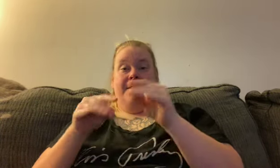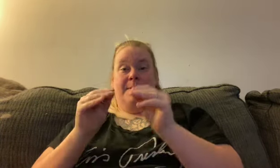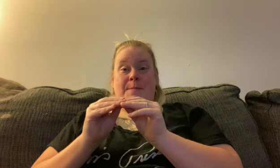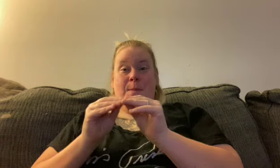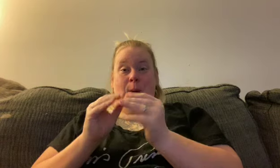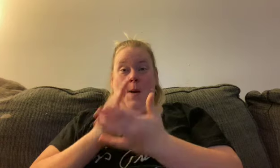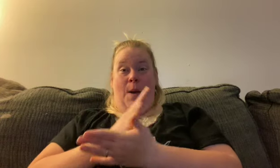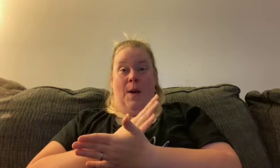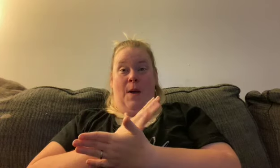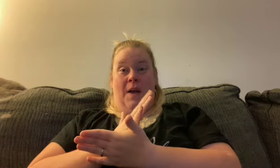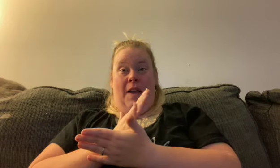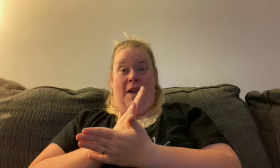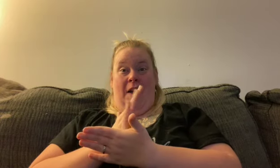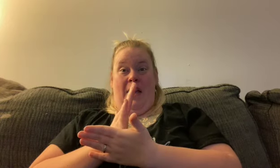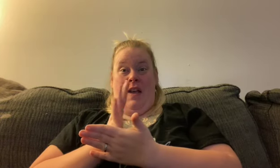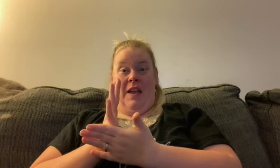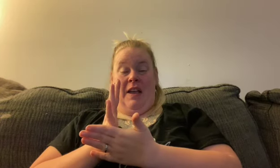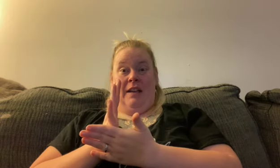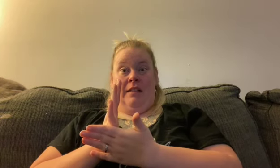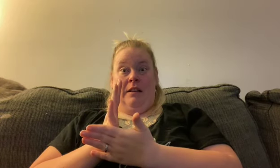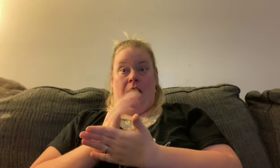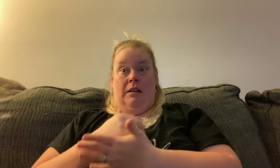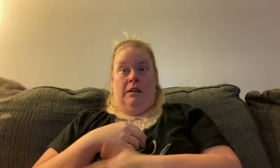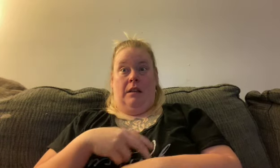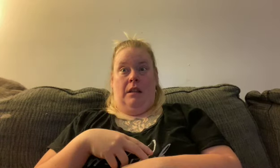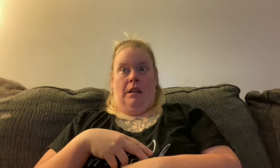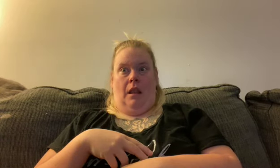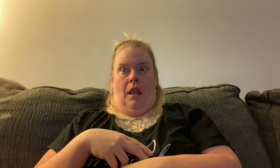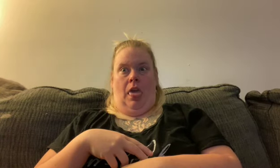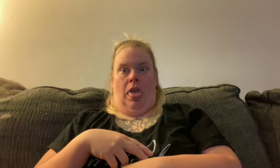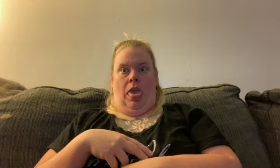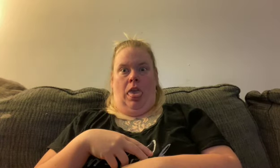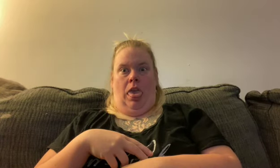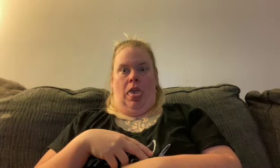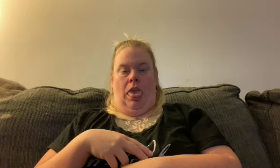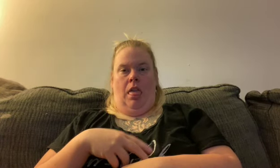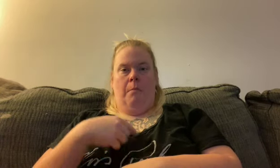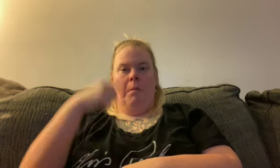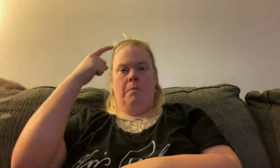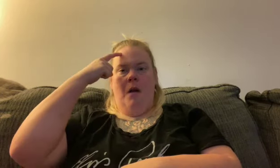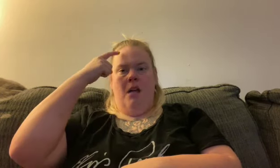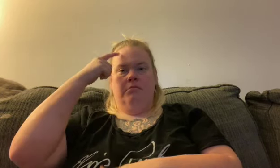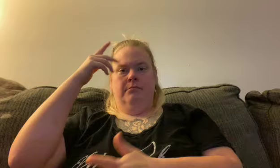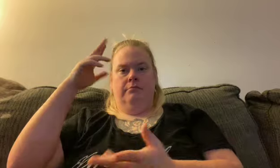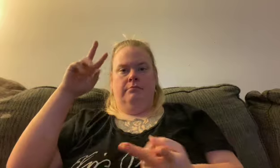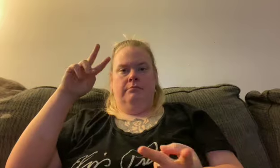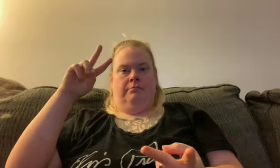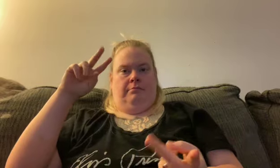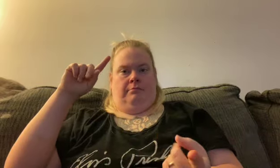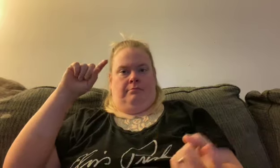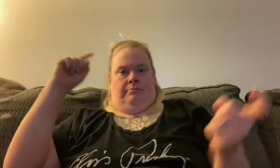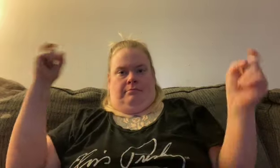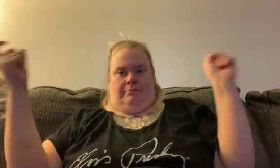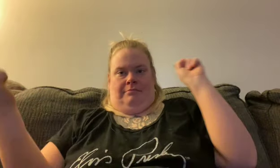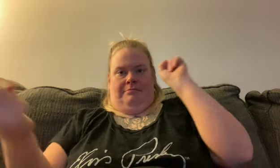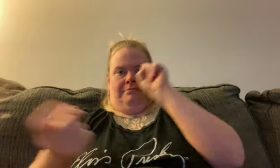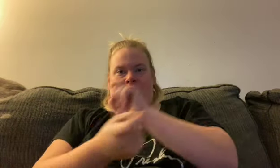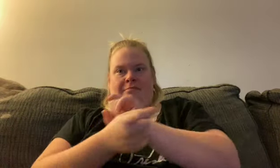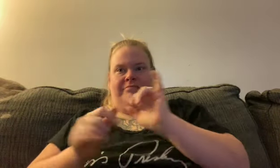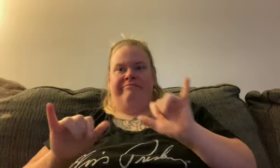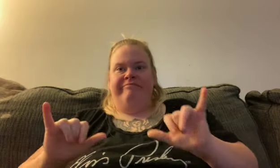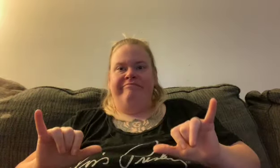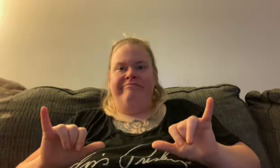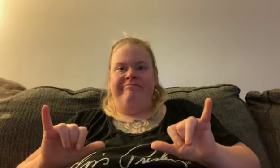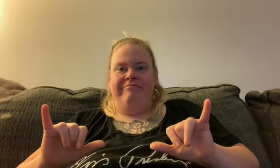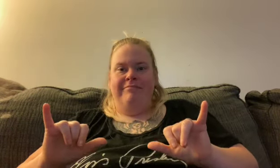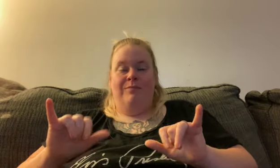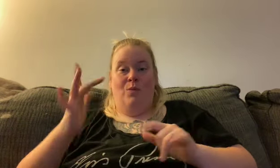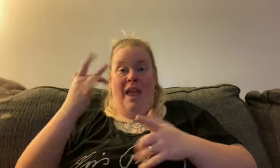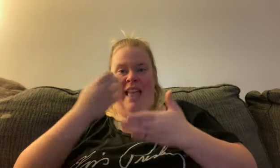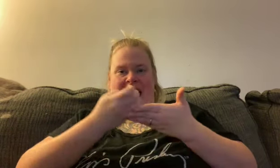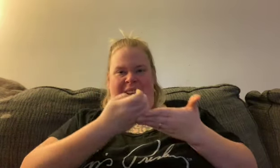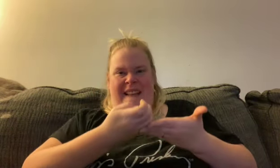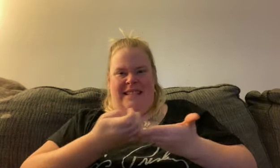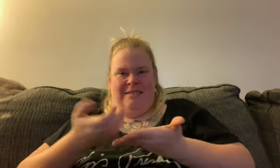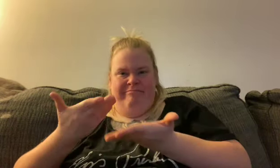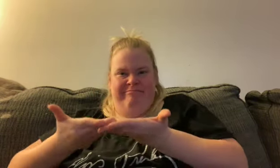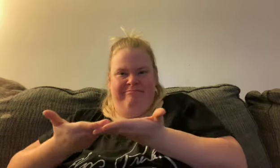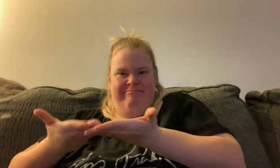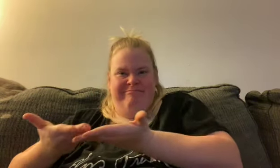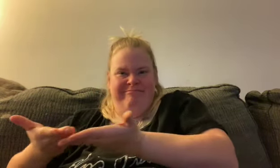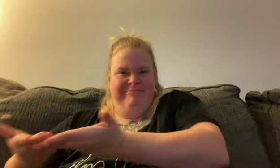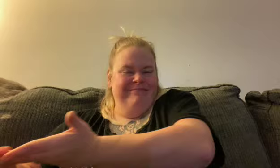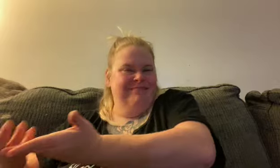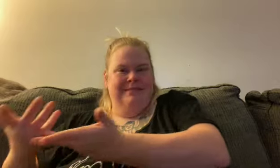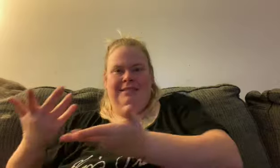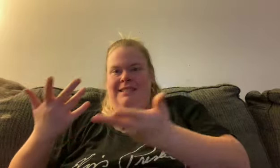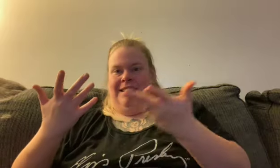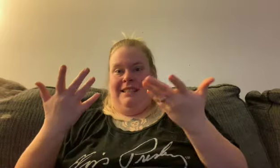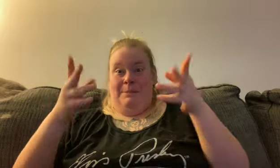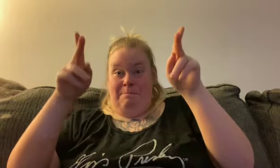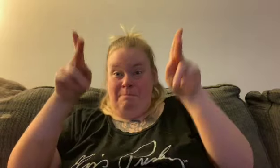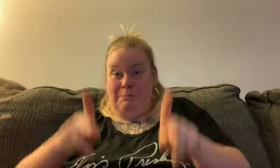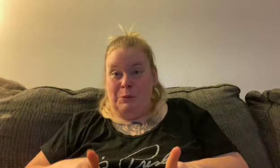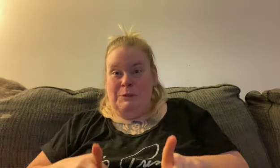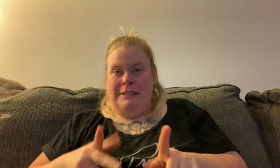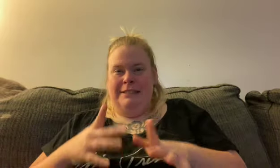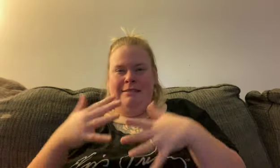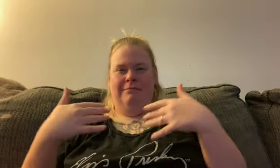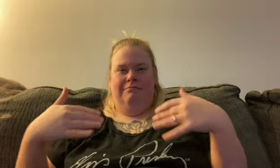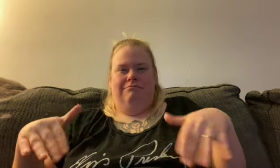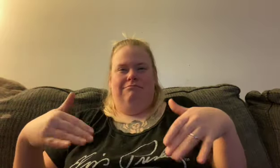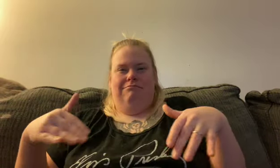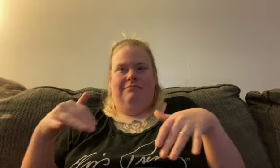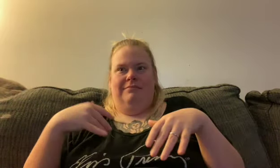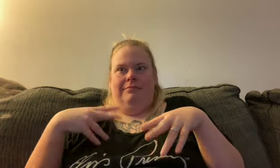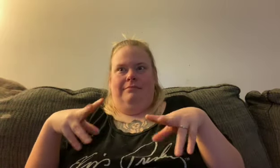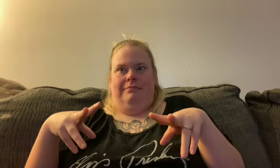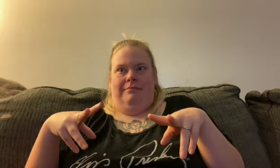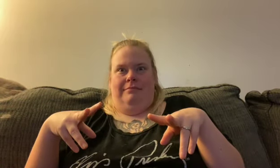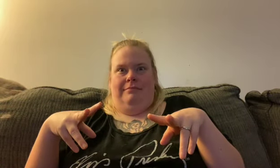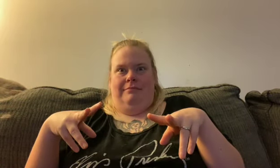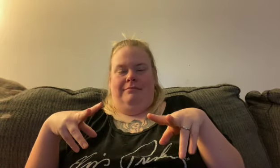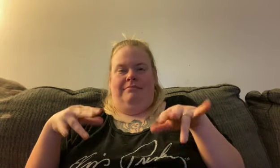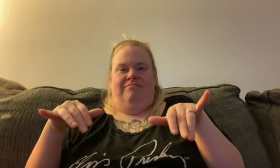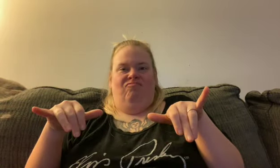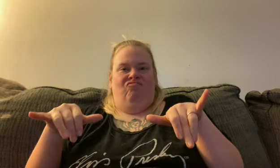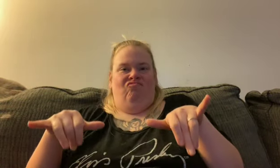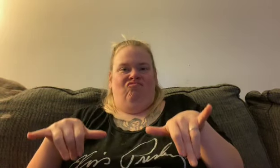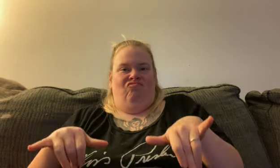However, after watching most of it with pieces of evidence showing, my perspective about this boy was a huge change.